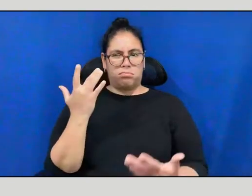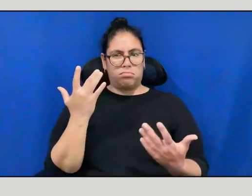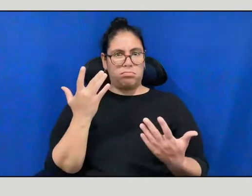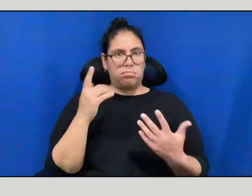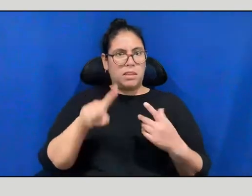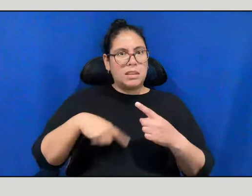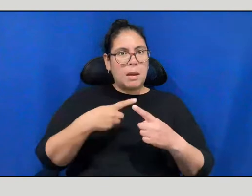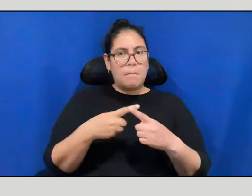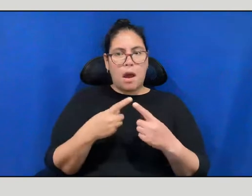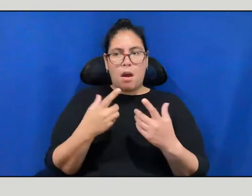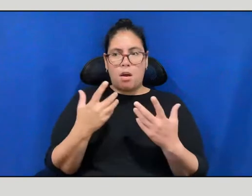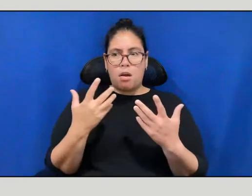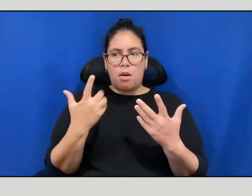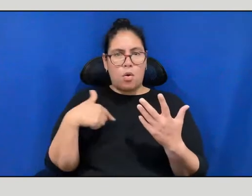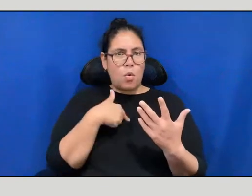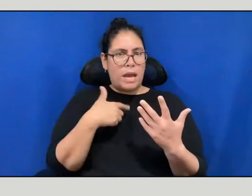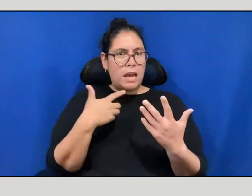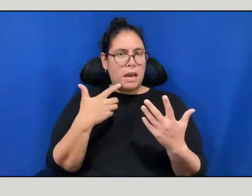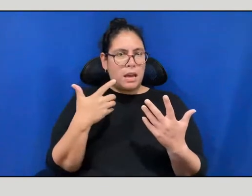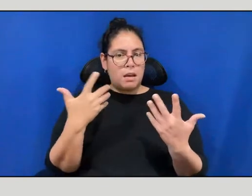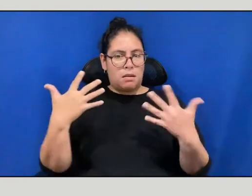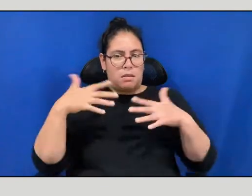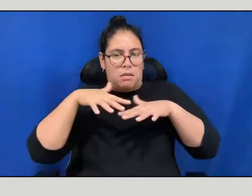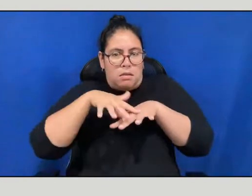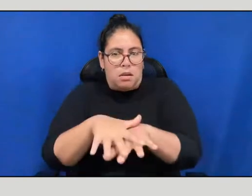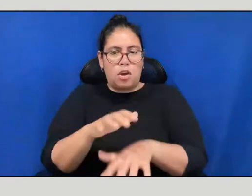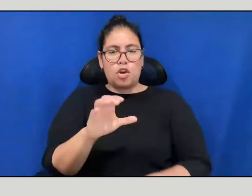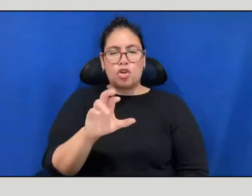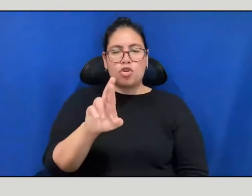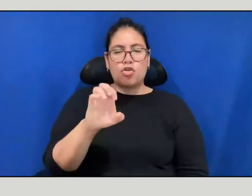It's about taking all this colonial input that we've had